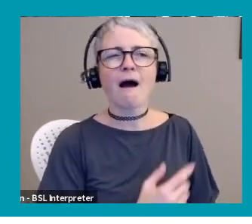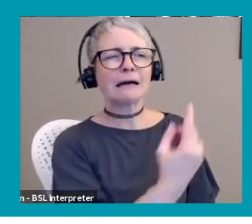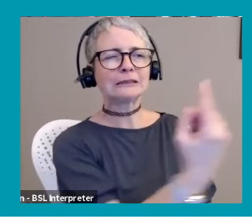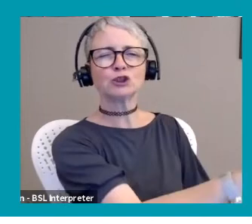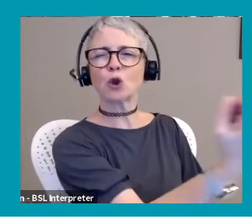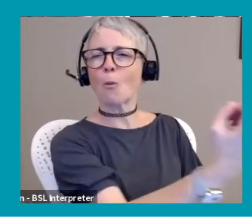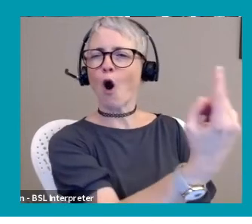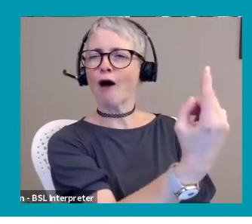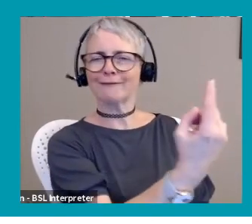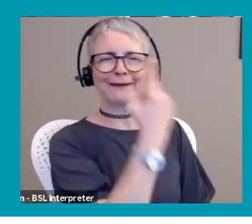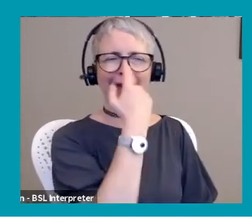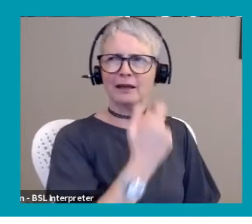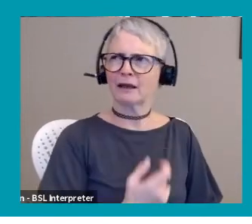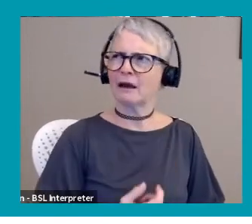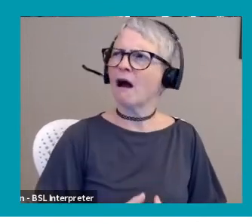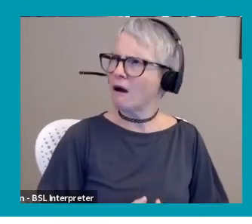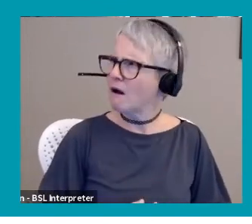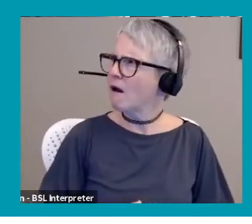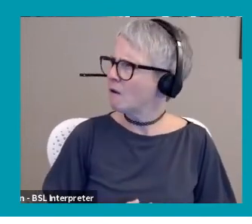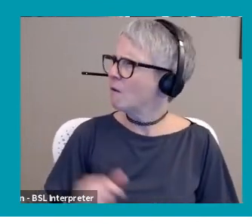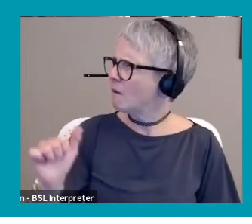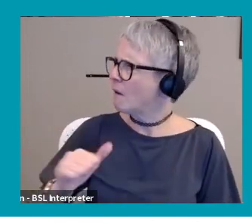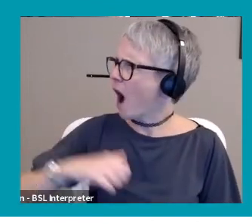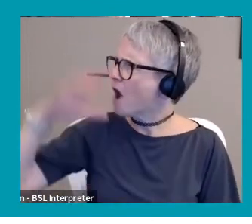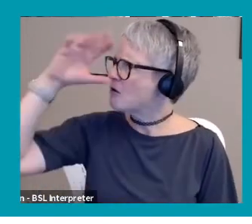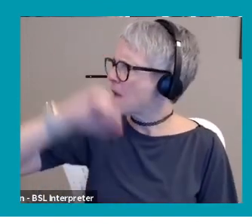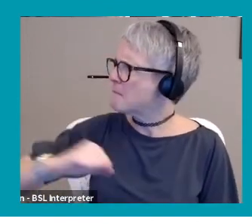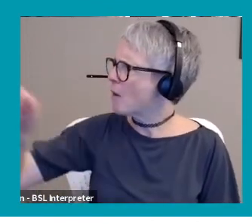So somebody will go we did have that person that applied and asked if we